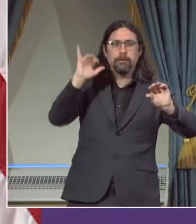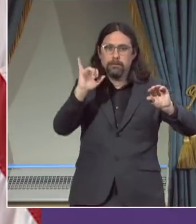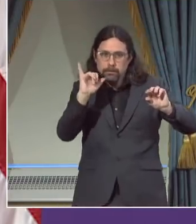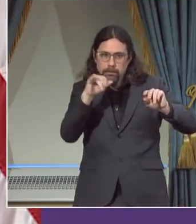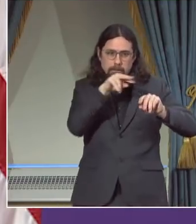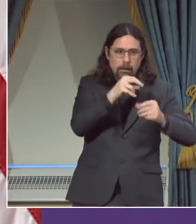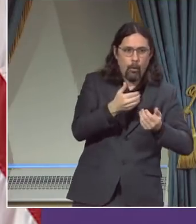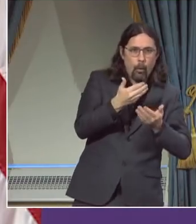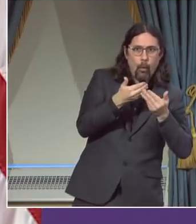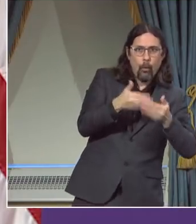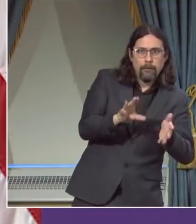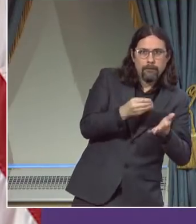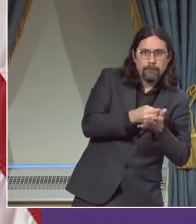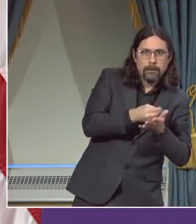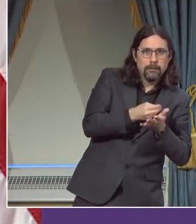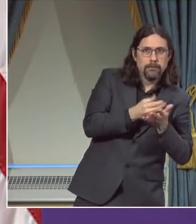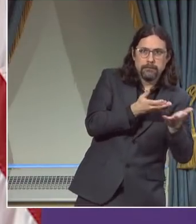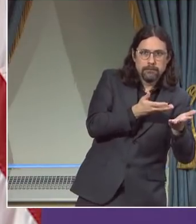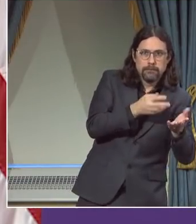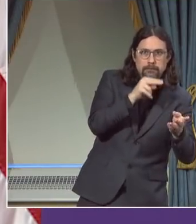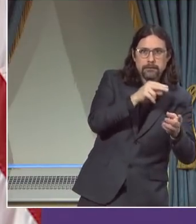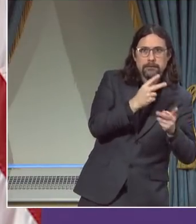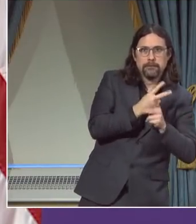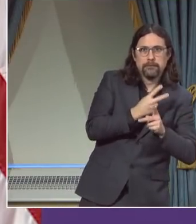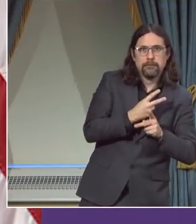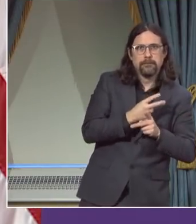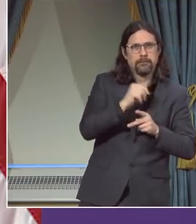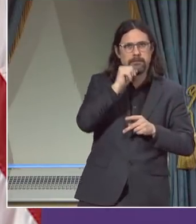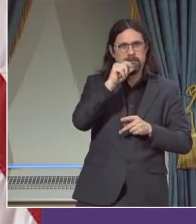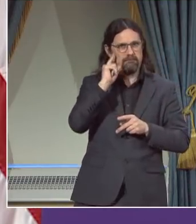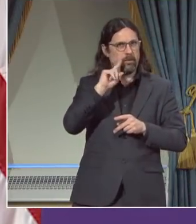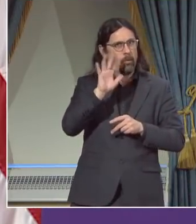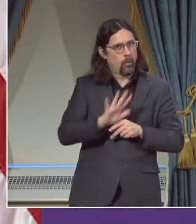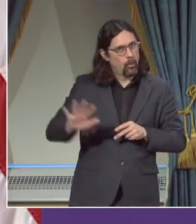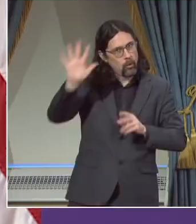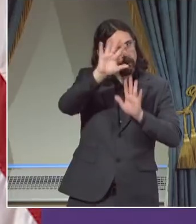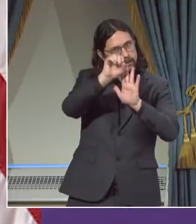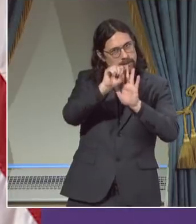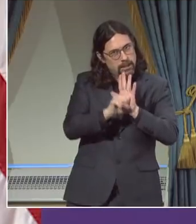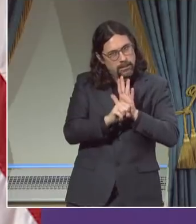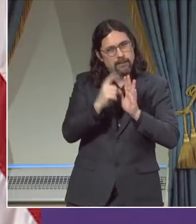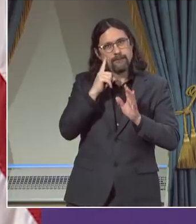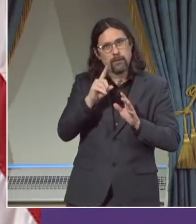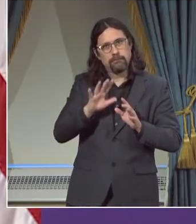CITIES. BUT THIS TIME INSTEAD OF A BILL THAT TREATS EVERYONE LIKE